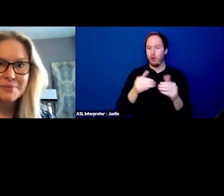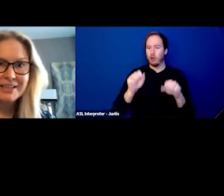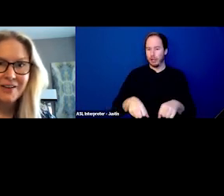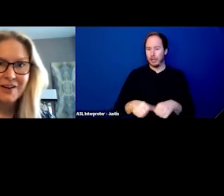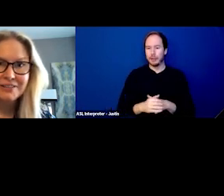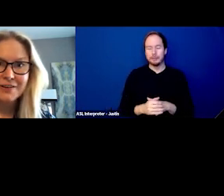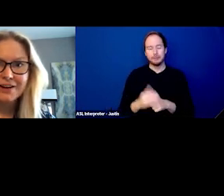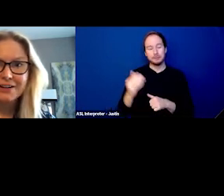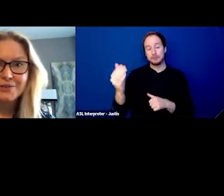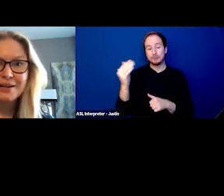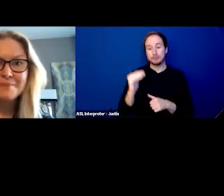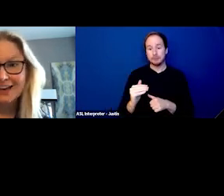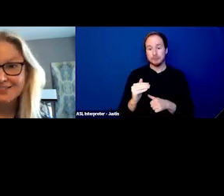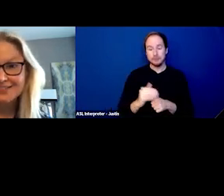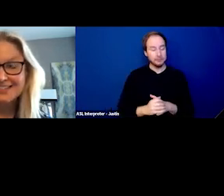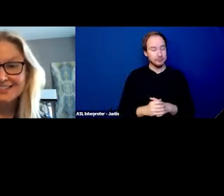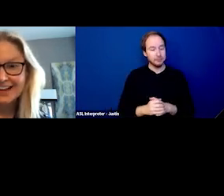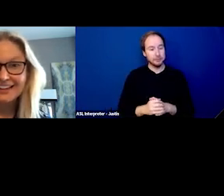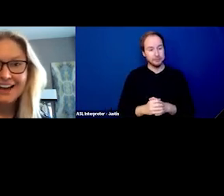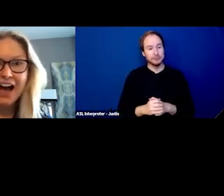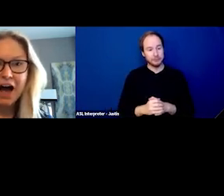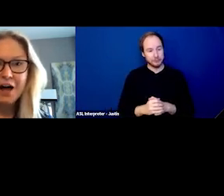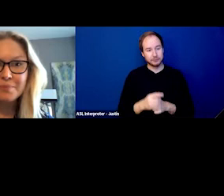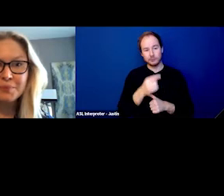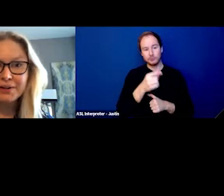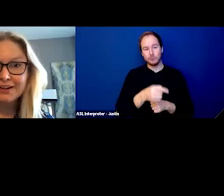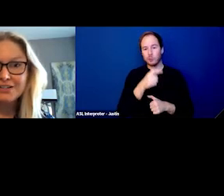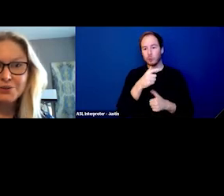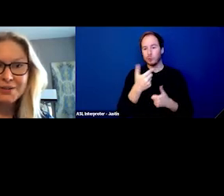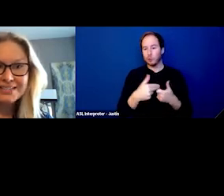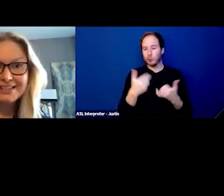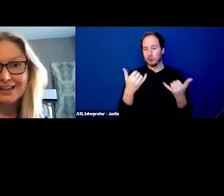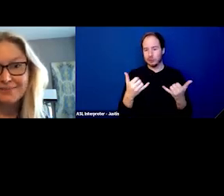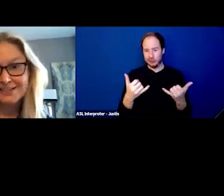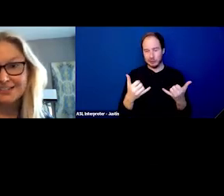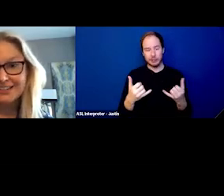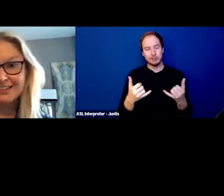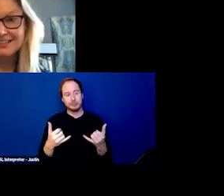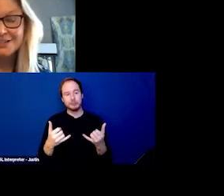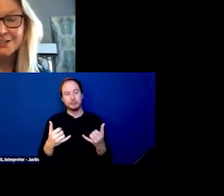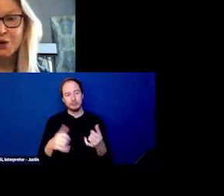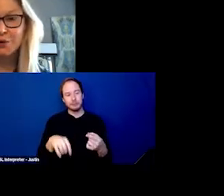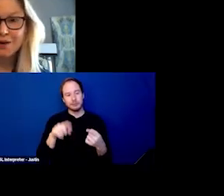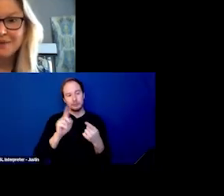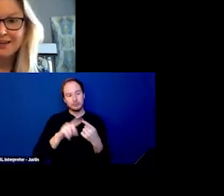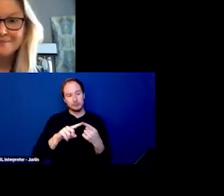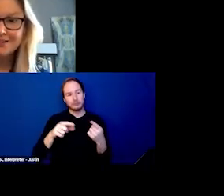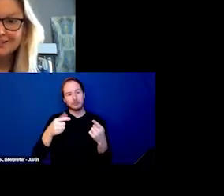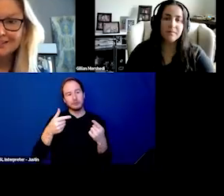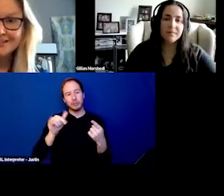I think this will be all of our great panel today. We're joined, again, by Gillian and Alicia who have been marshaling us